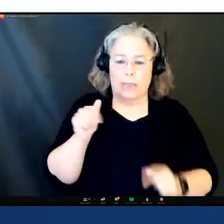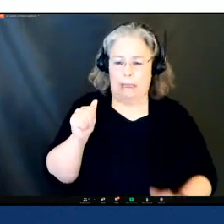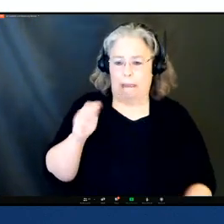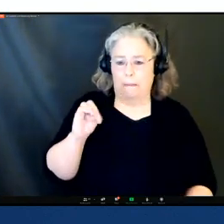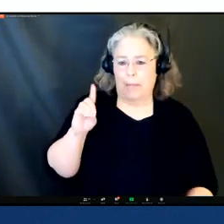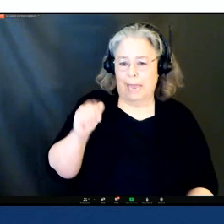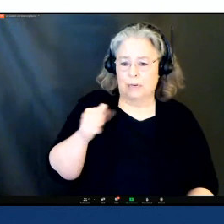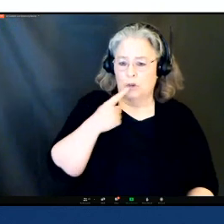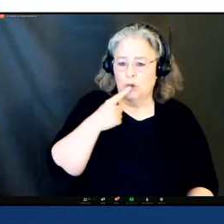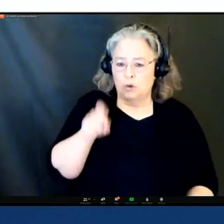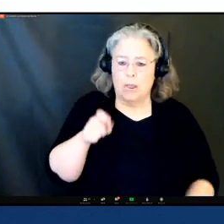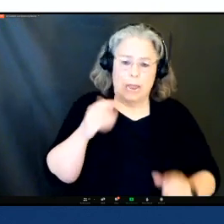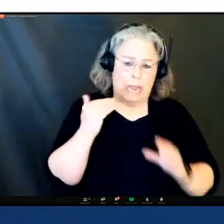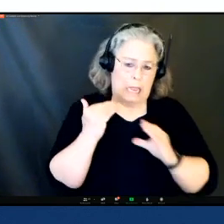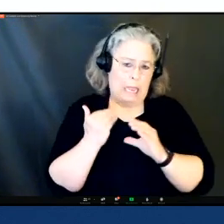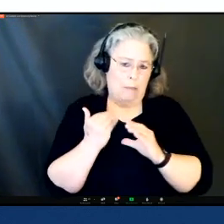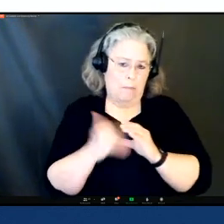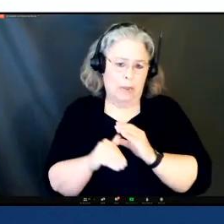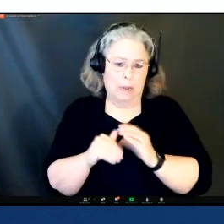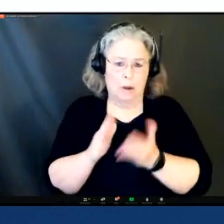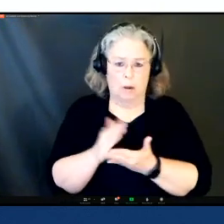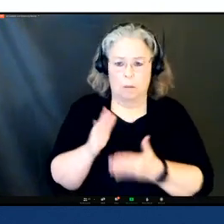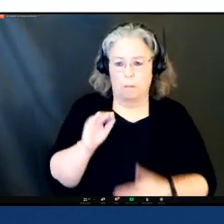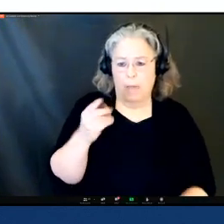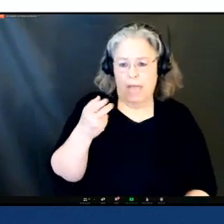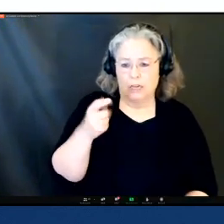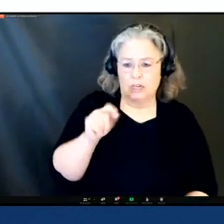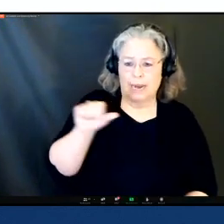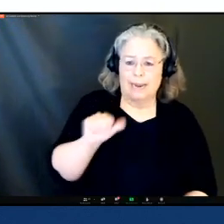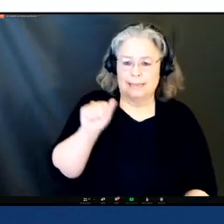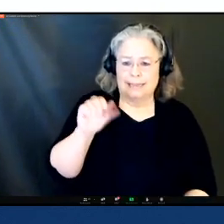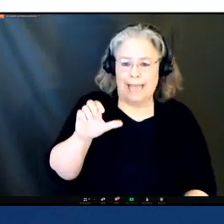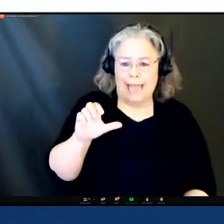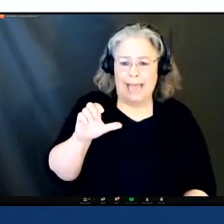You can email at Budget at SAT County Dot Net, that's budget.